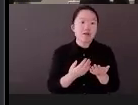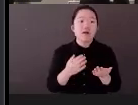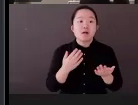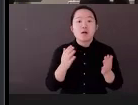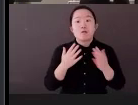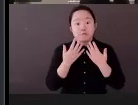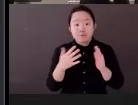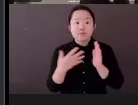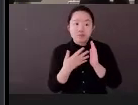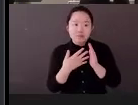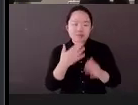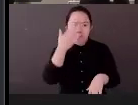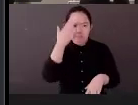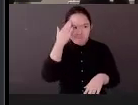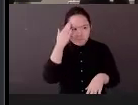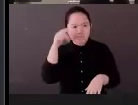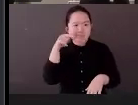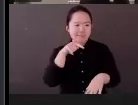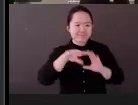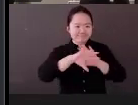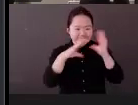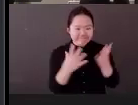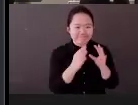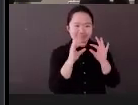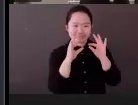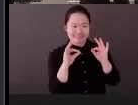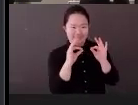positives, or false positives?